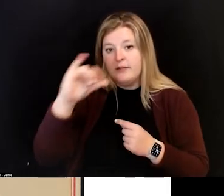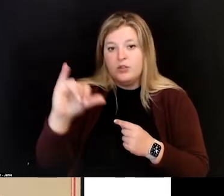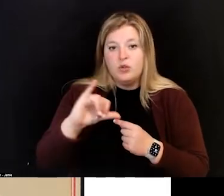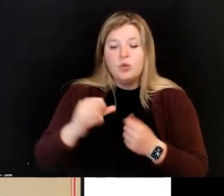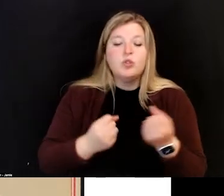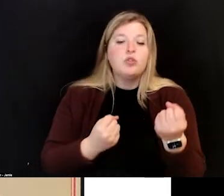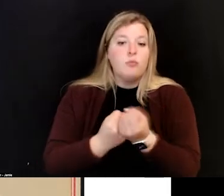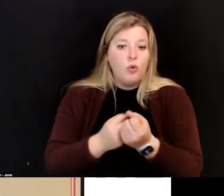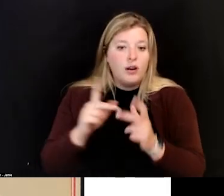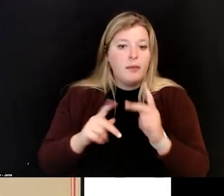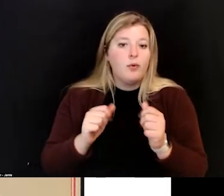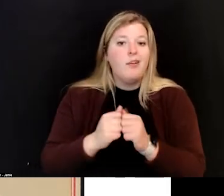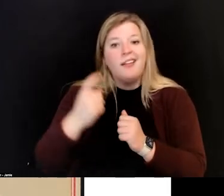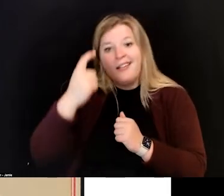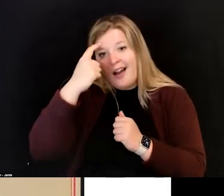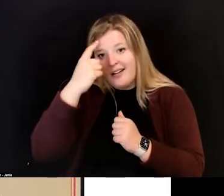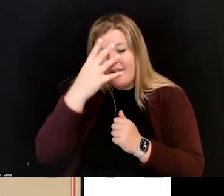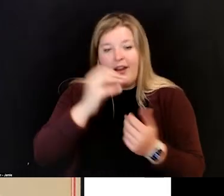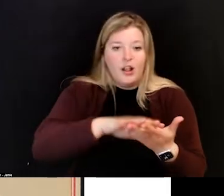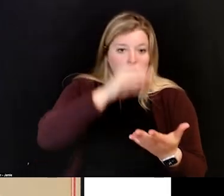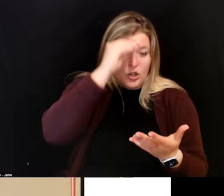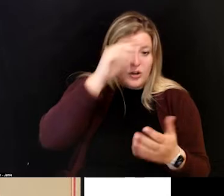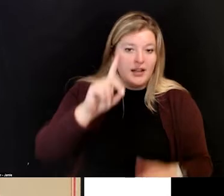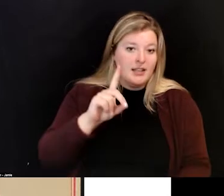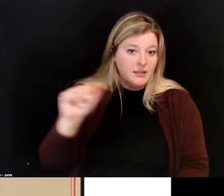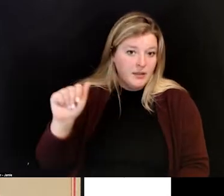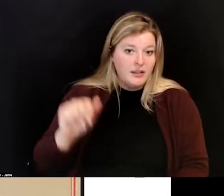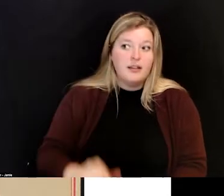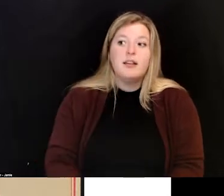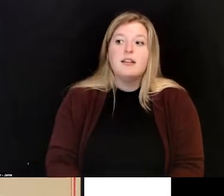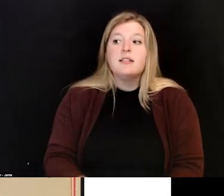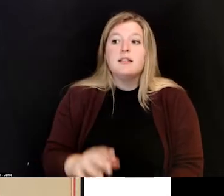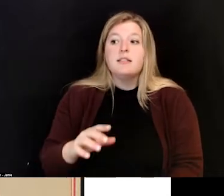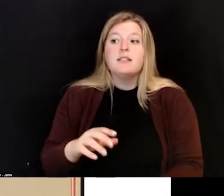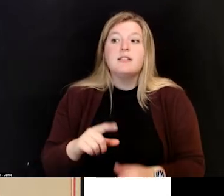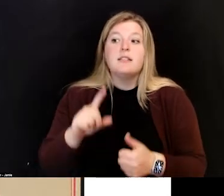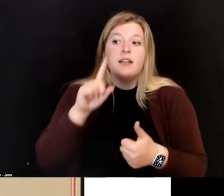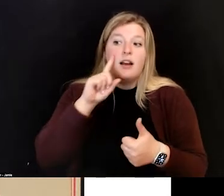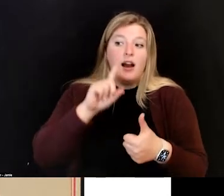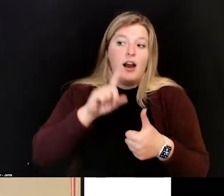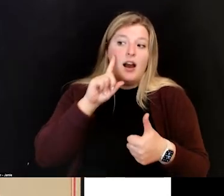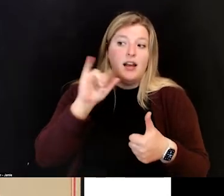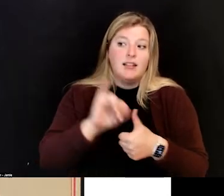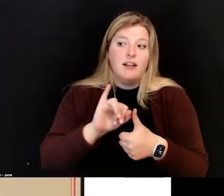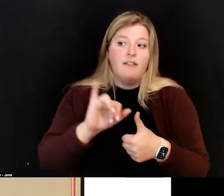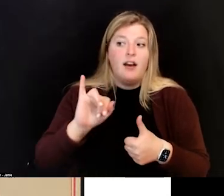with cognitive and learning disabilities. So Identify Input Purpose, Identify Purpose,